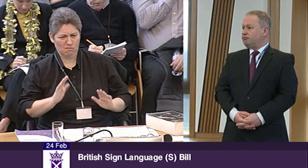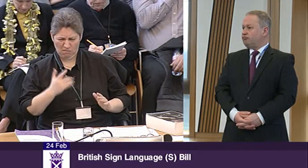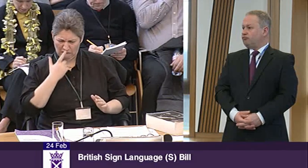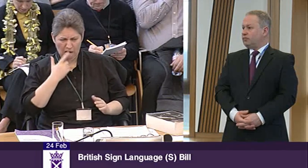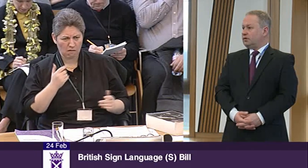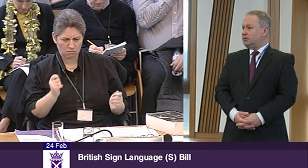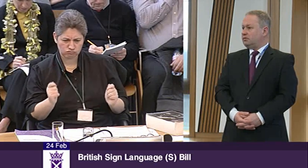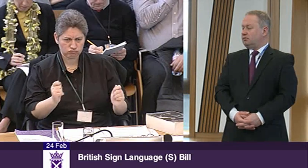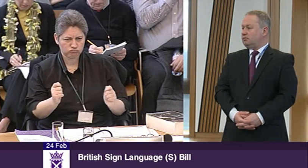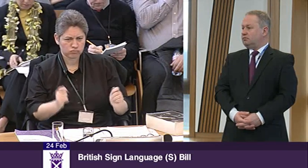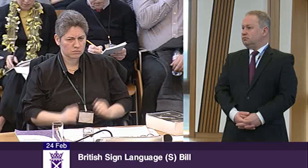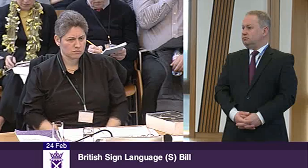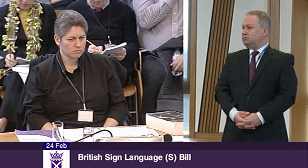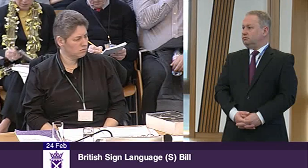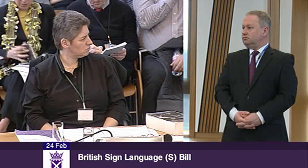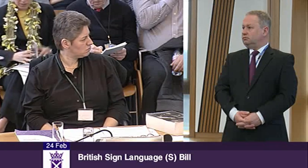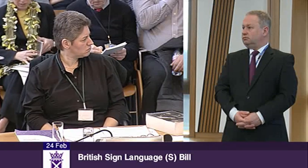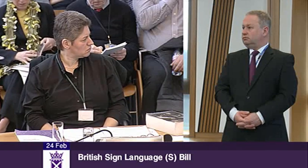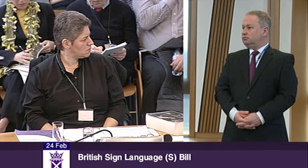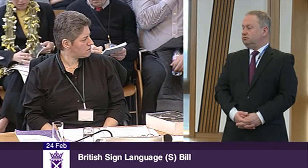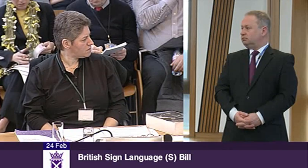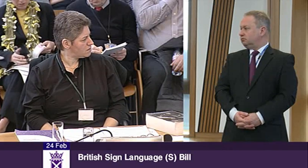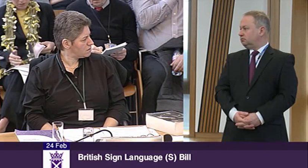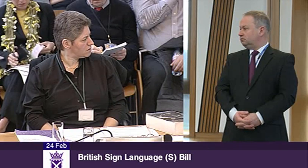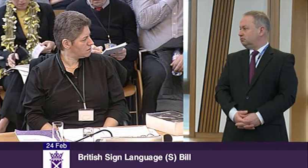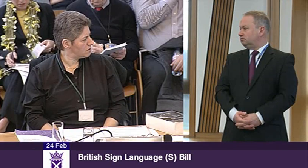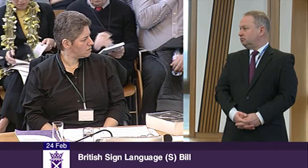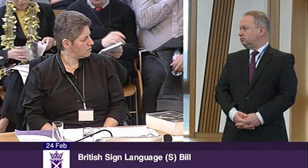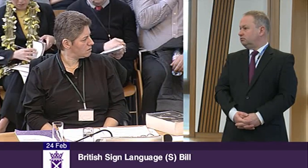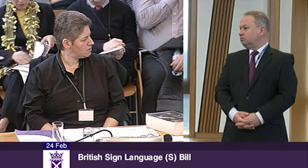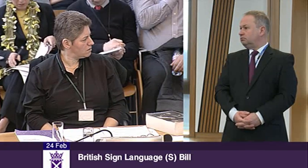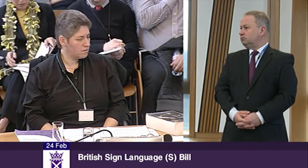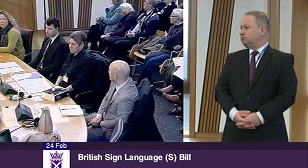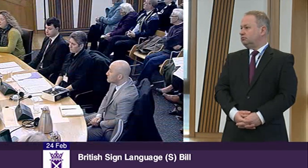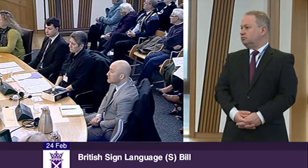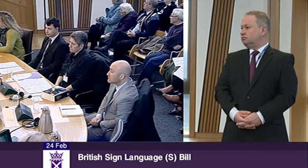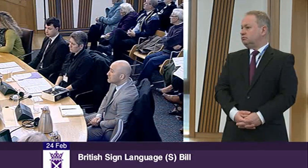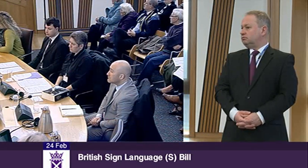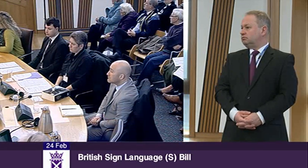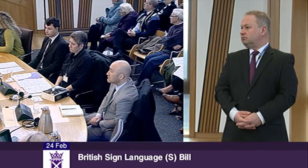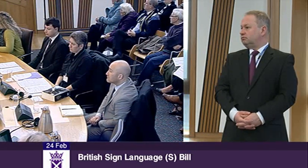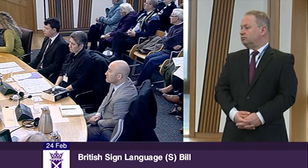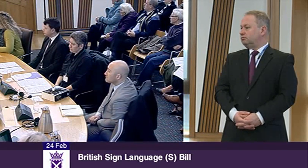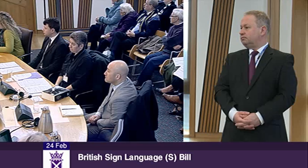to be expensive, time consuming or onerous. If we are strategic about it, we can have our cake and eat it.